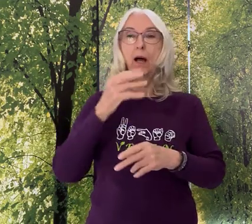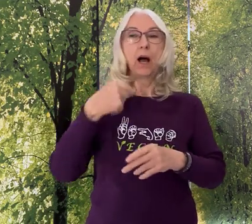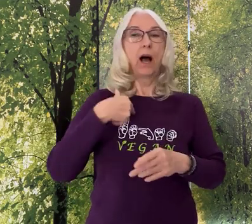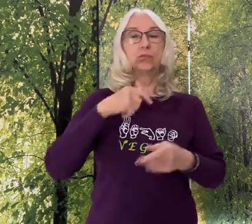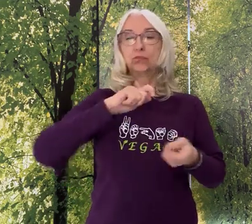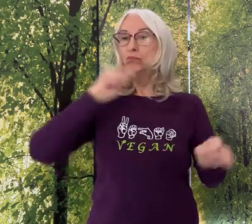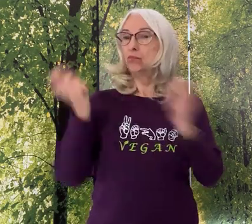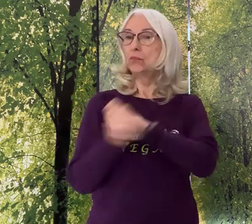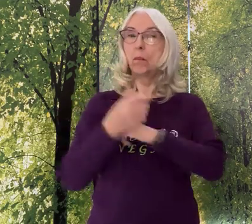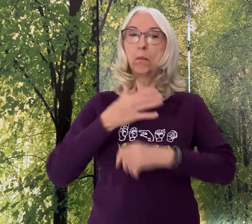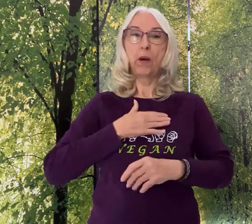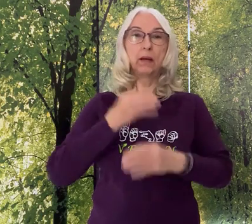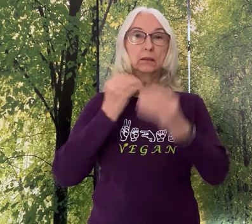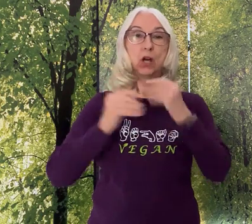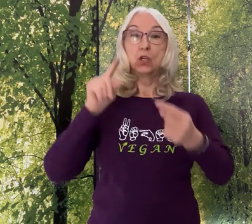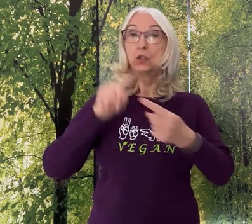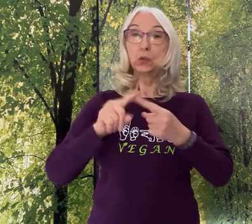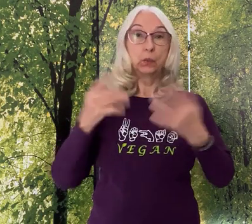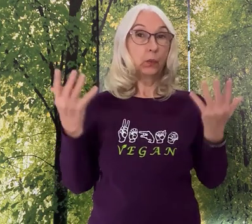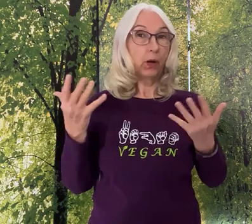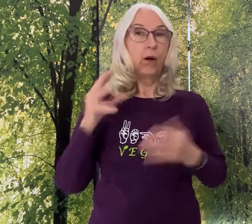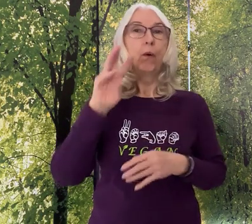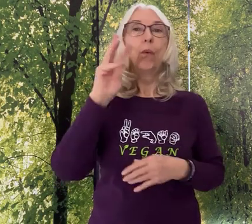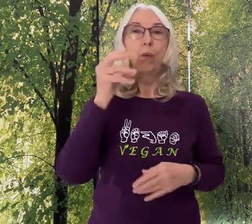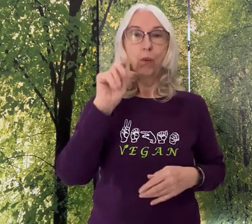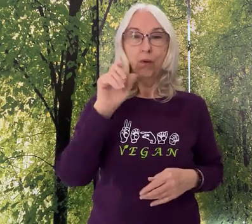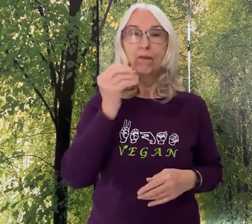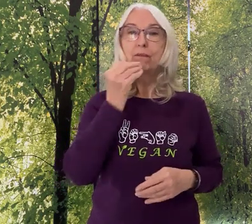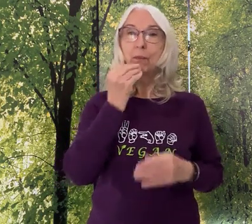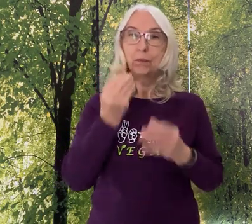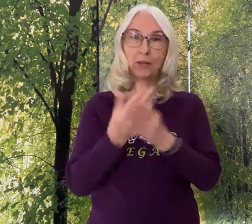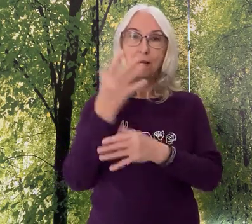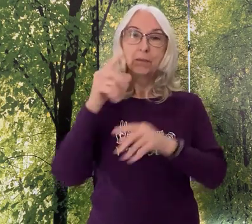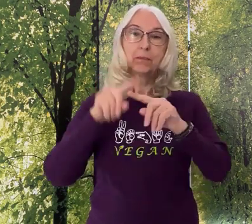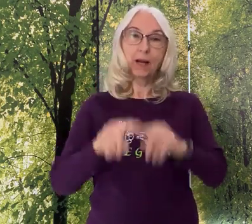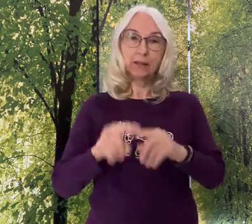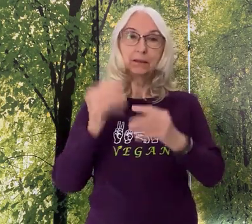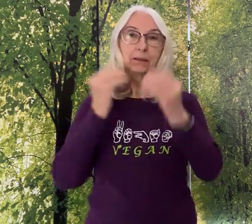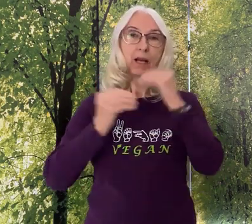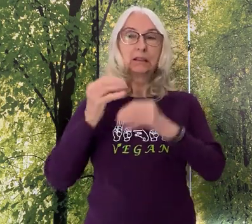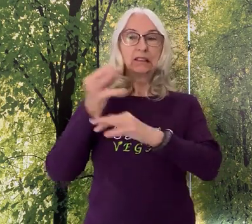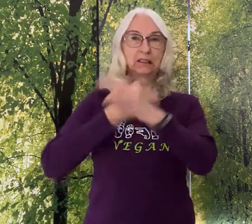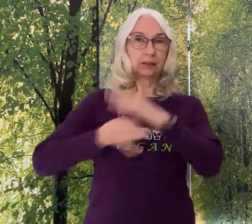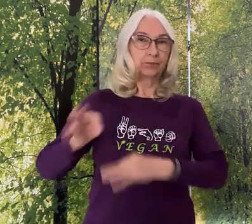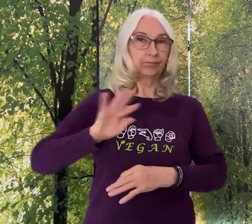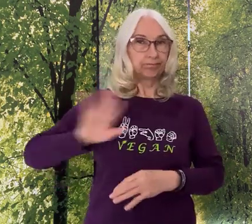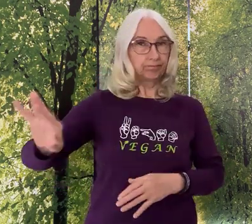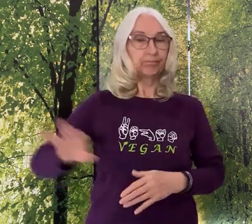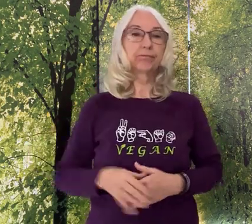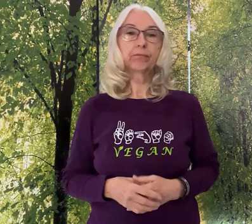that I was changing my diet to a whole, plant-based diet instead.